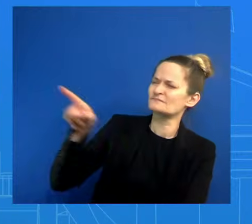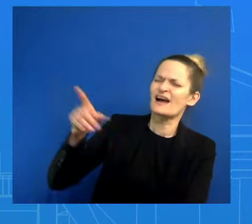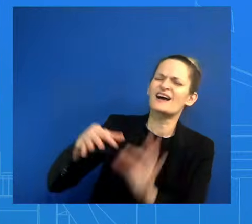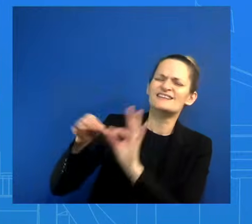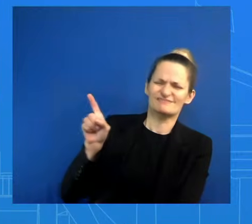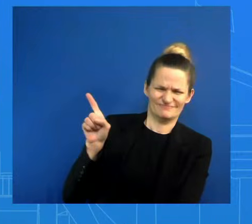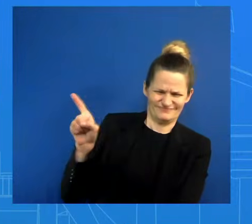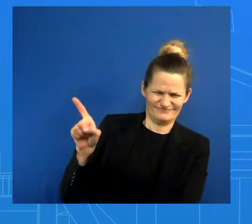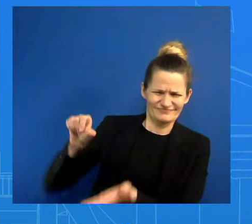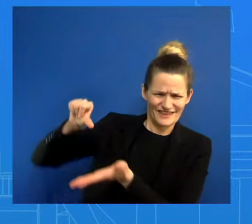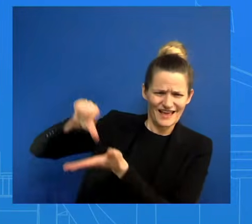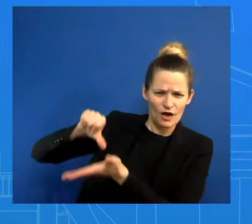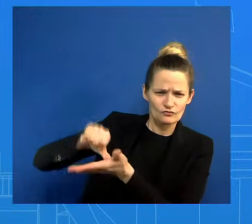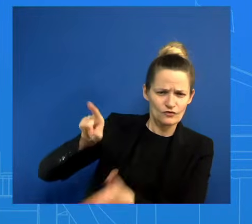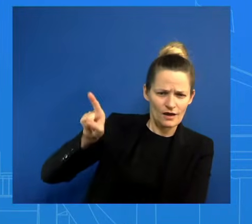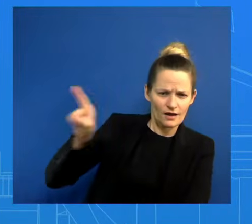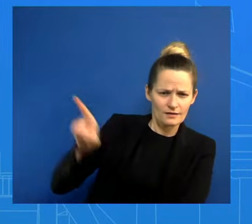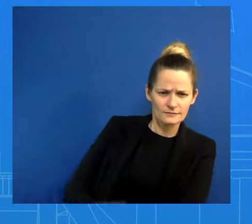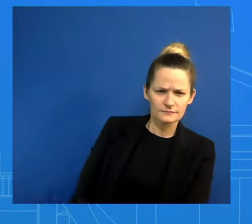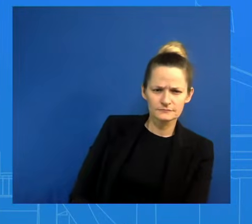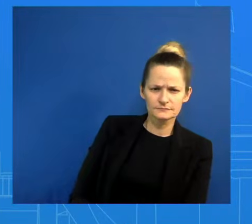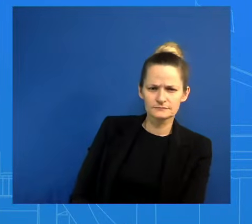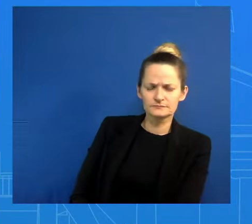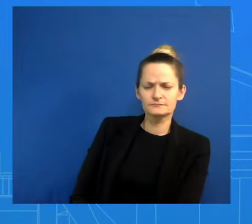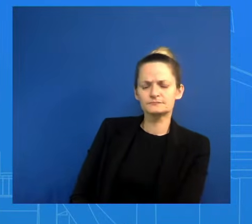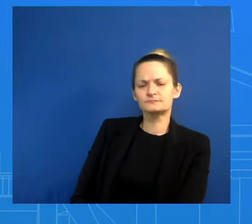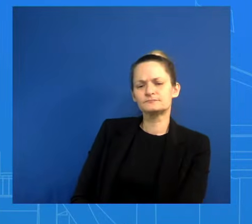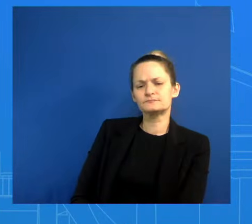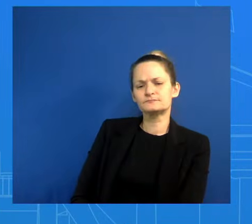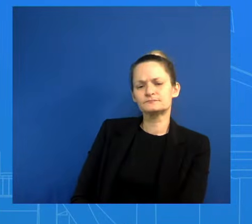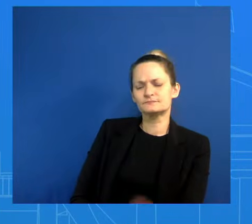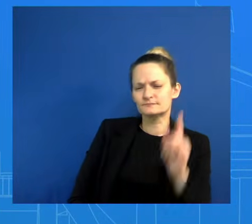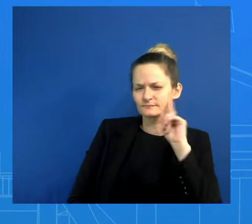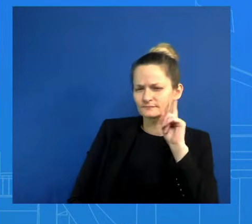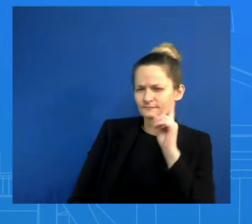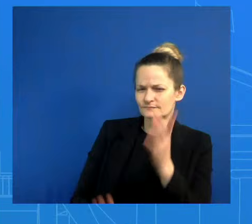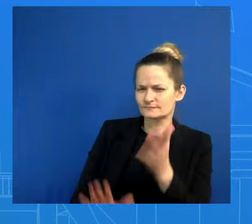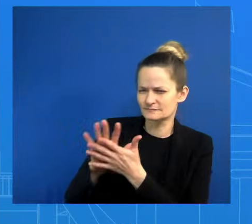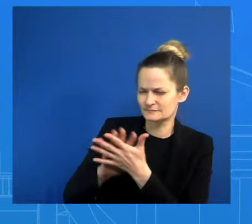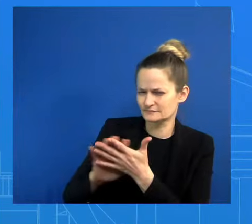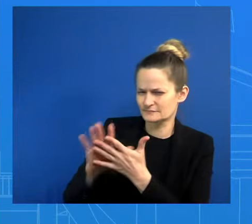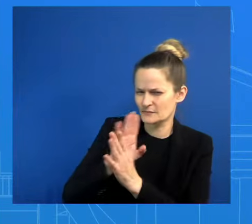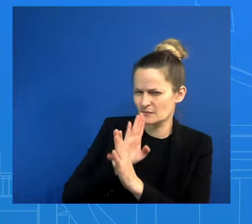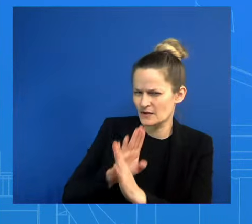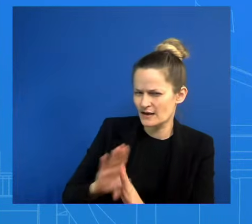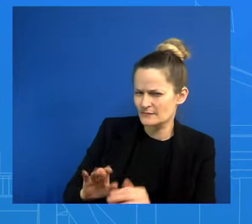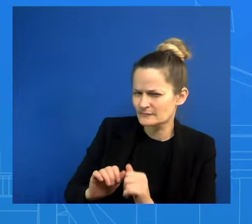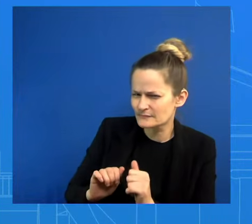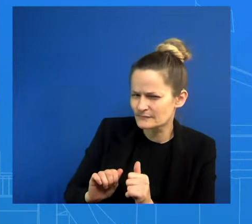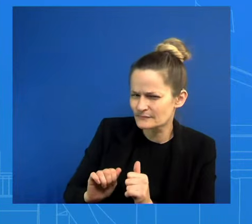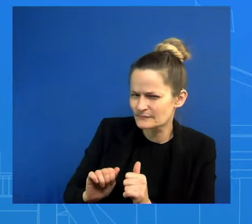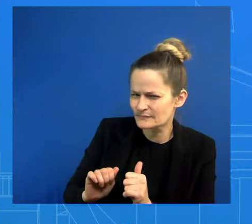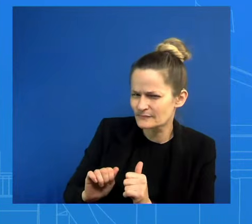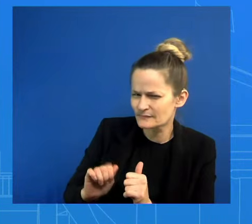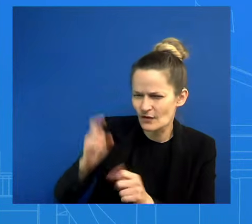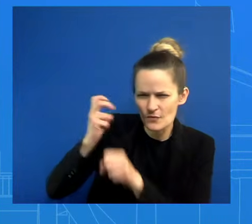in the anti-government protests. Other detainees also face the possibility of the death penalty related to the protests.